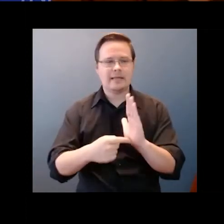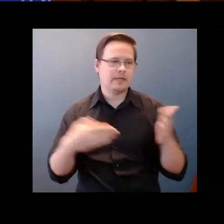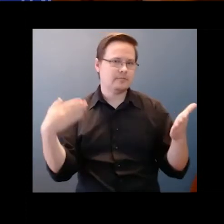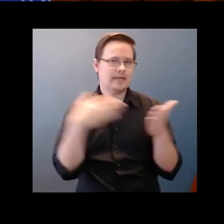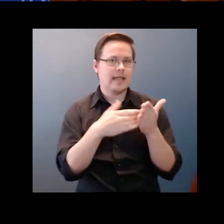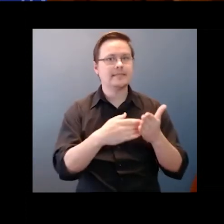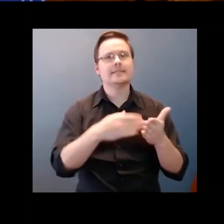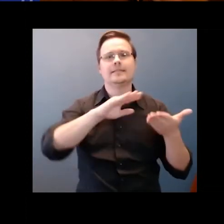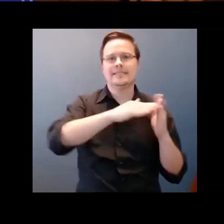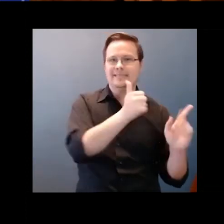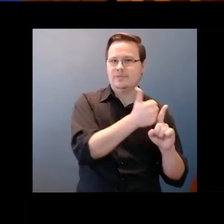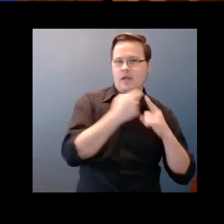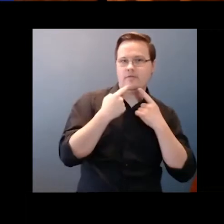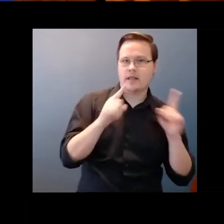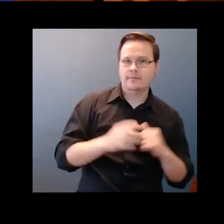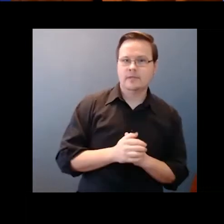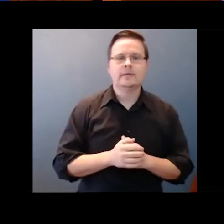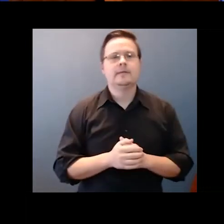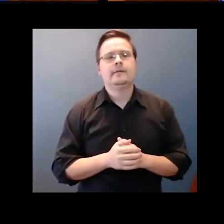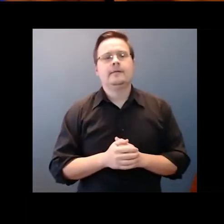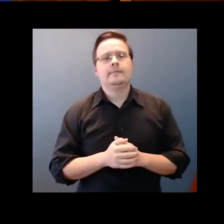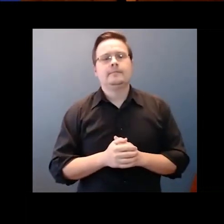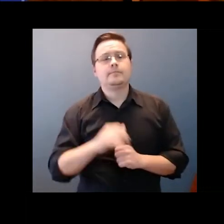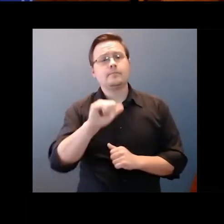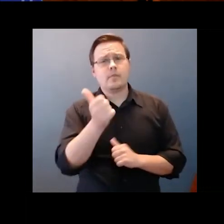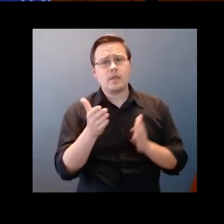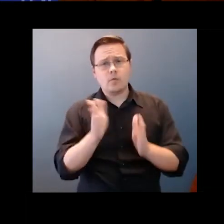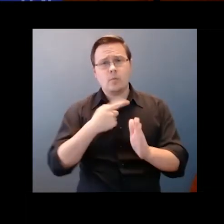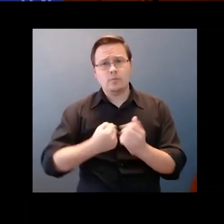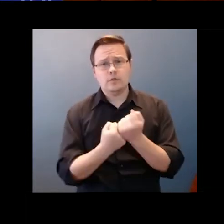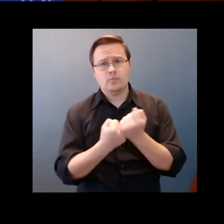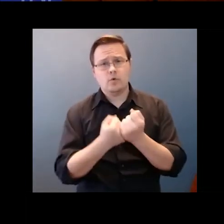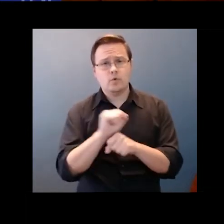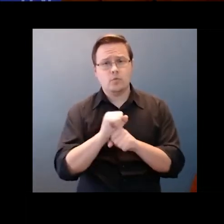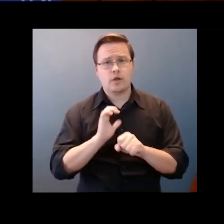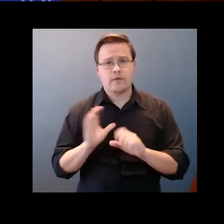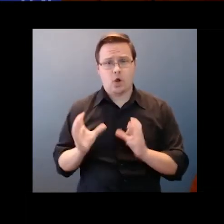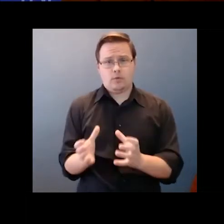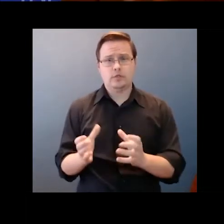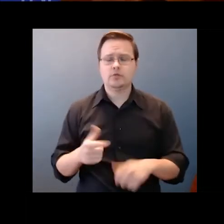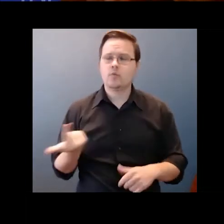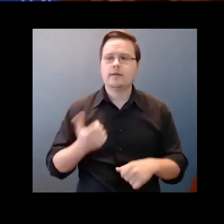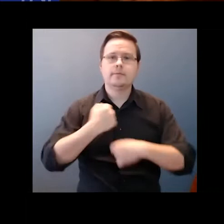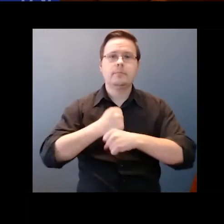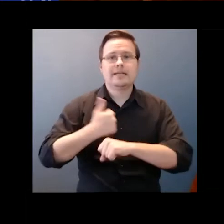Another way that we supported the work of the Coalition was by being available to go to community forums.